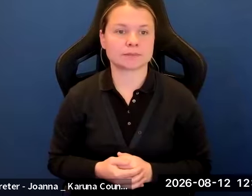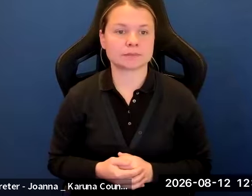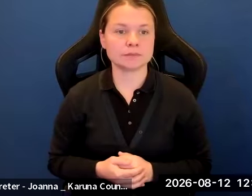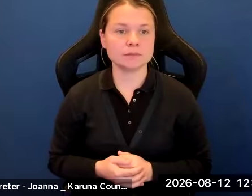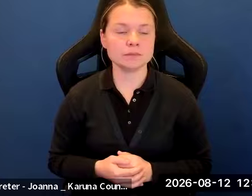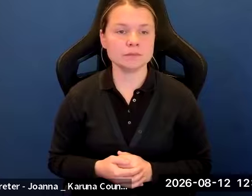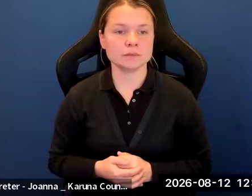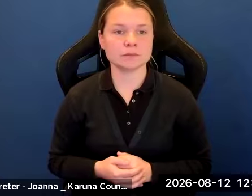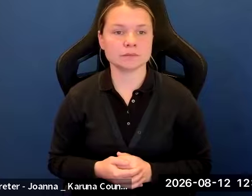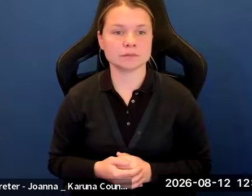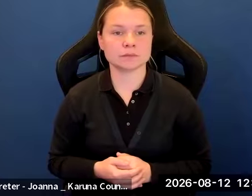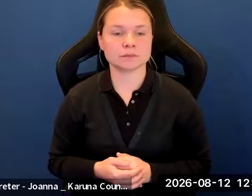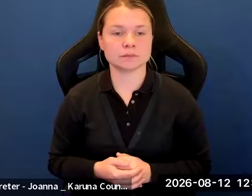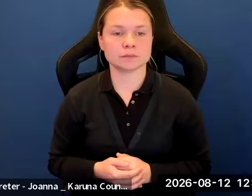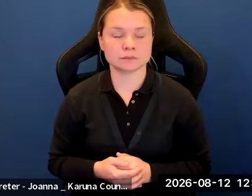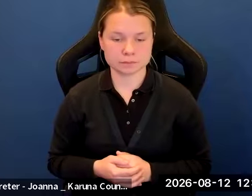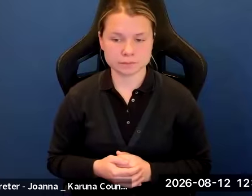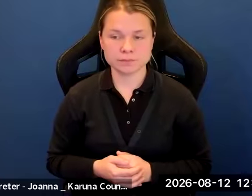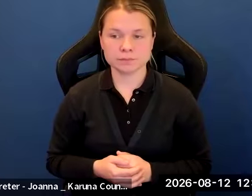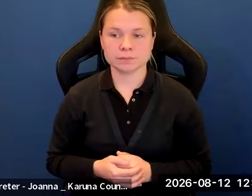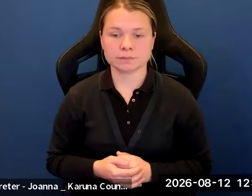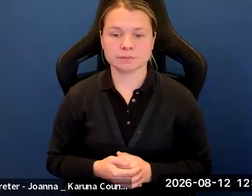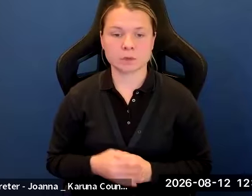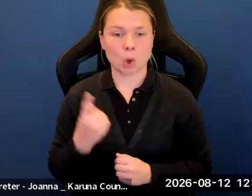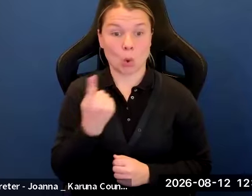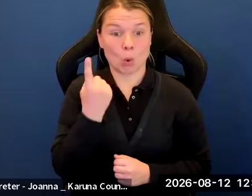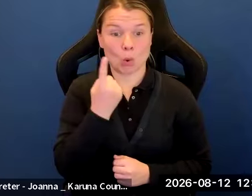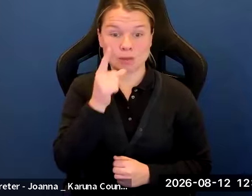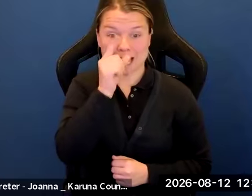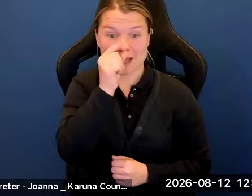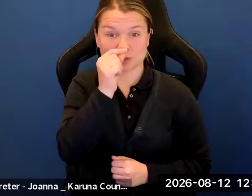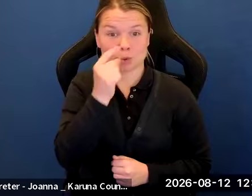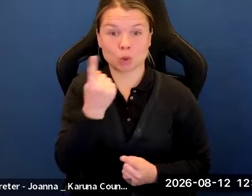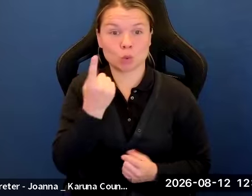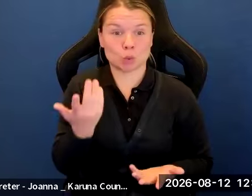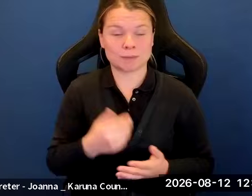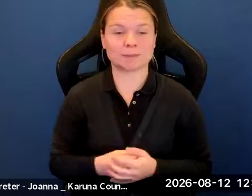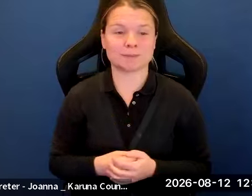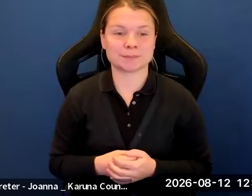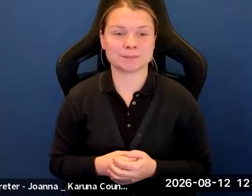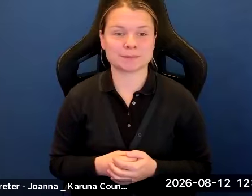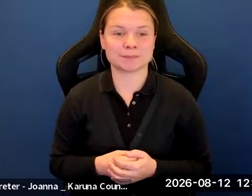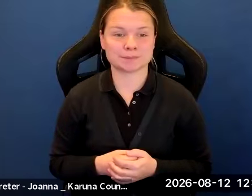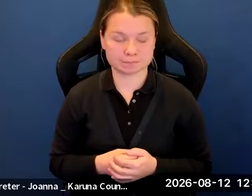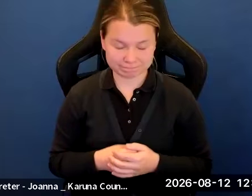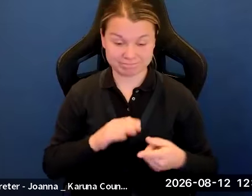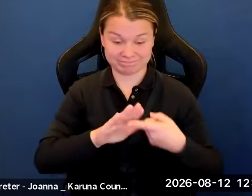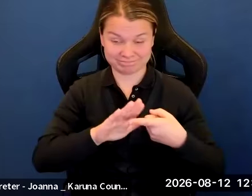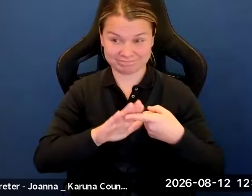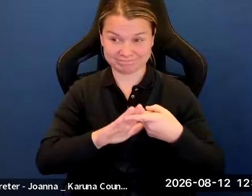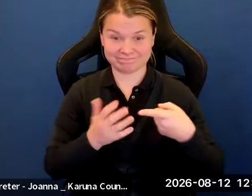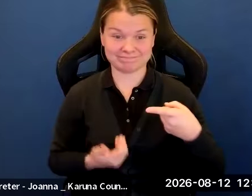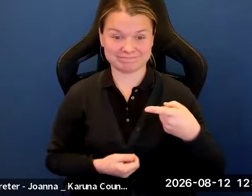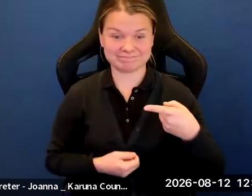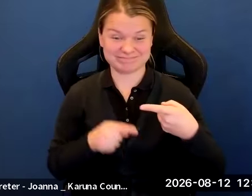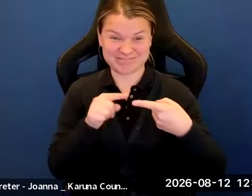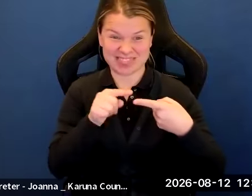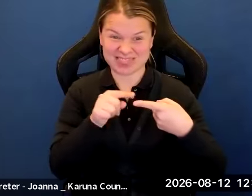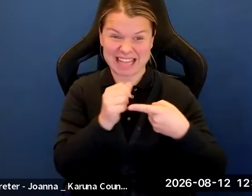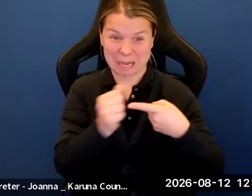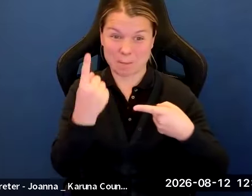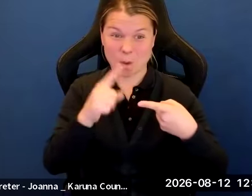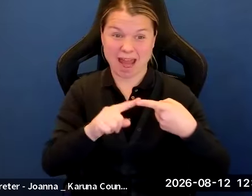it's full-time or part-time.